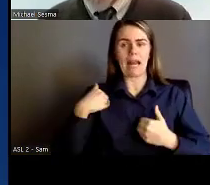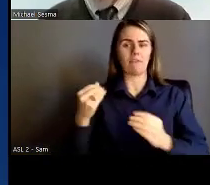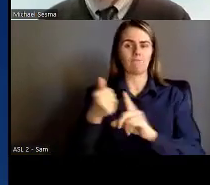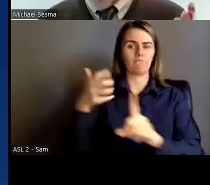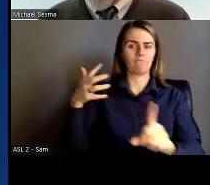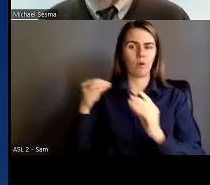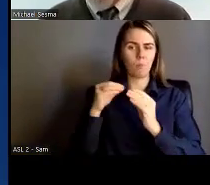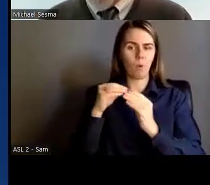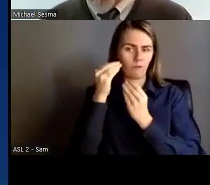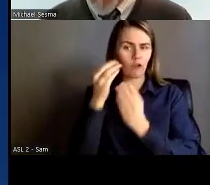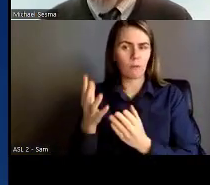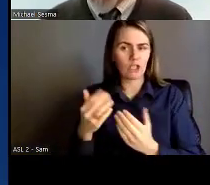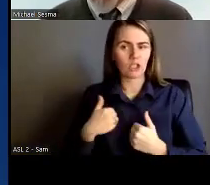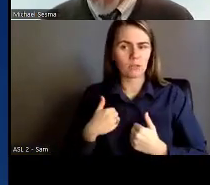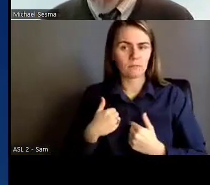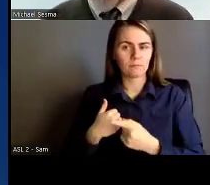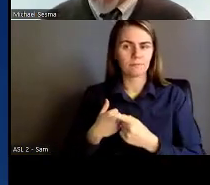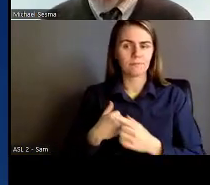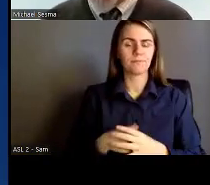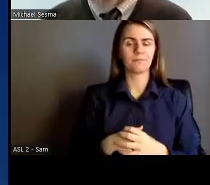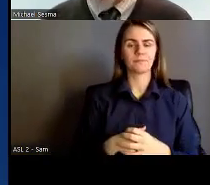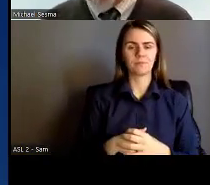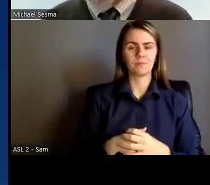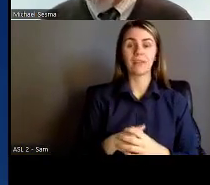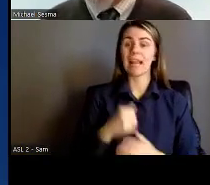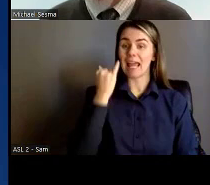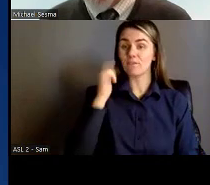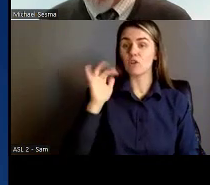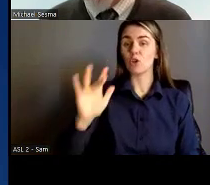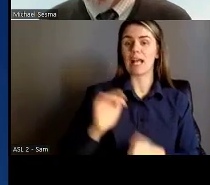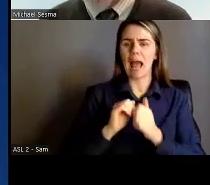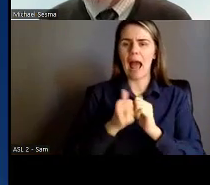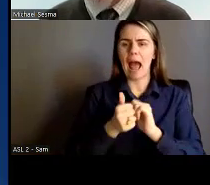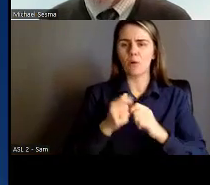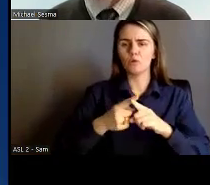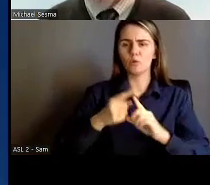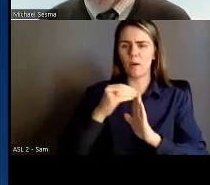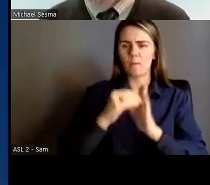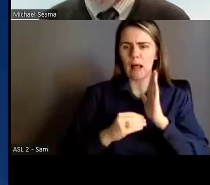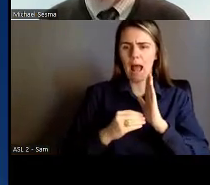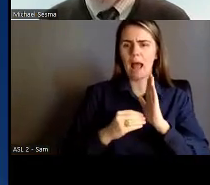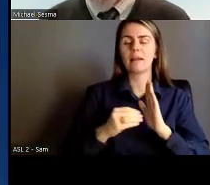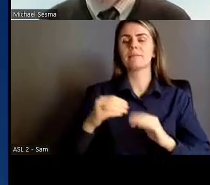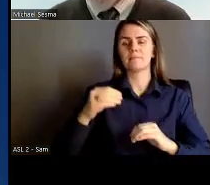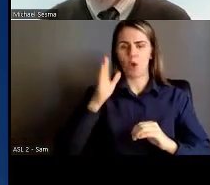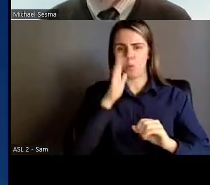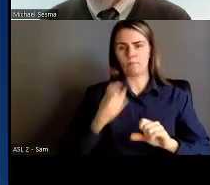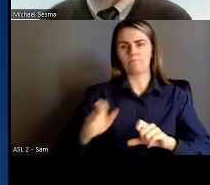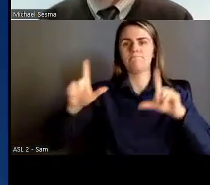And if you click on How to Apply, it brings you up - It brings up this application guide. It looks something like this.